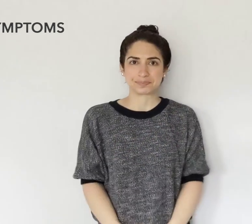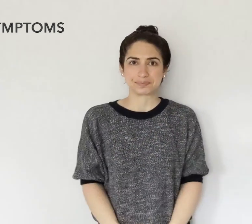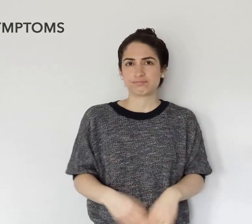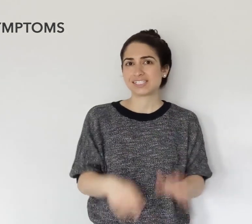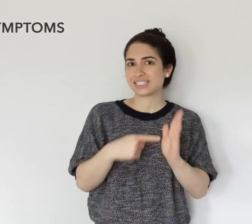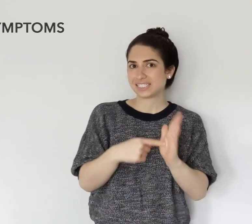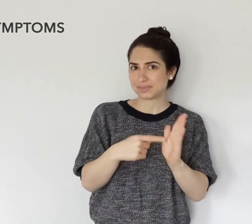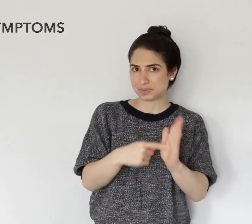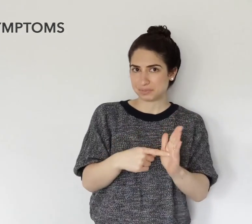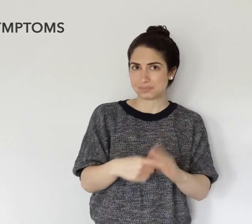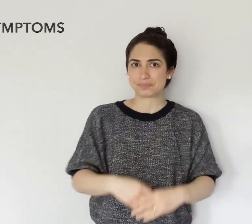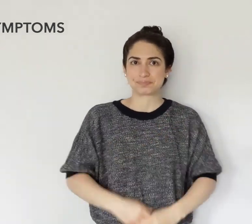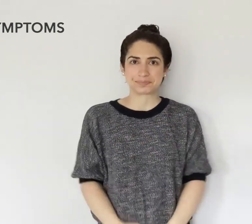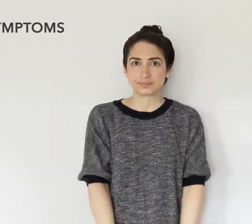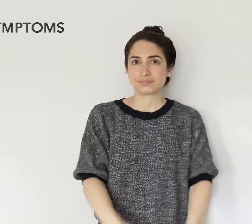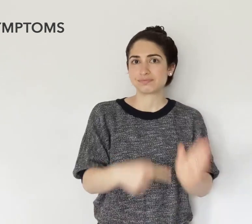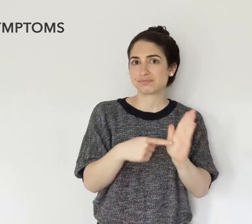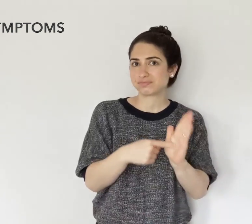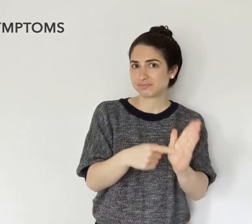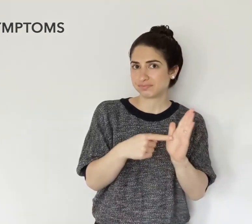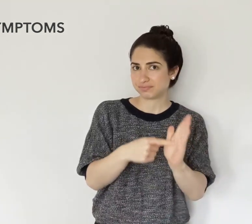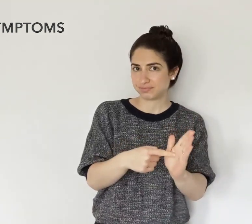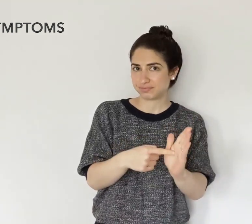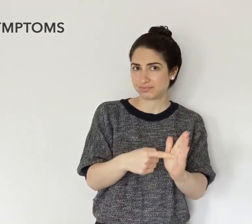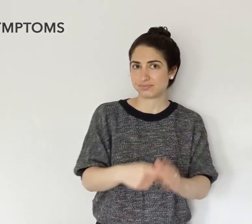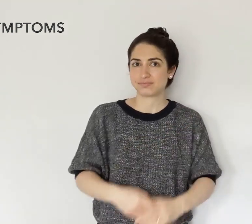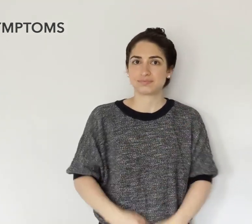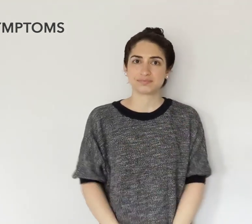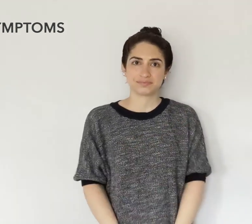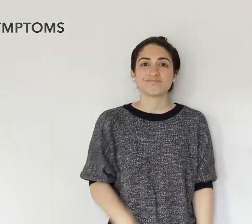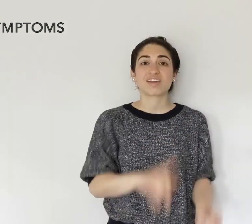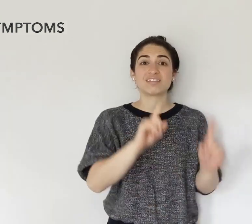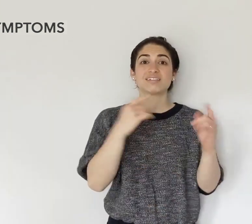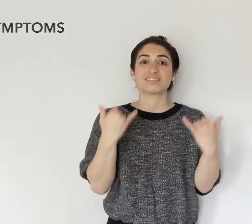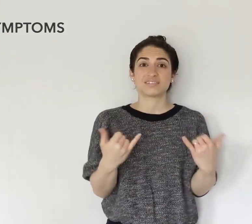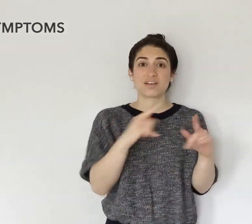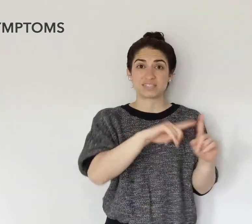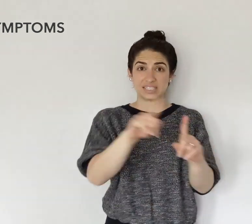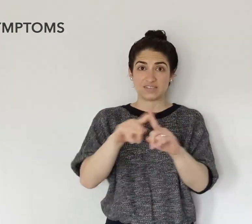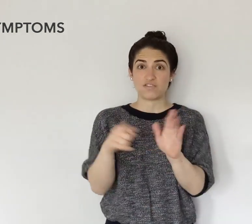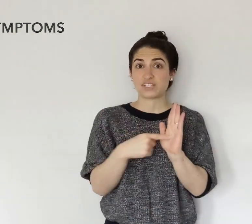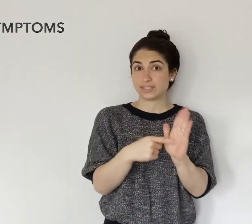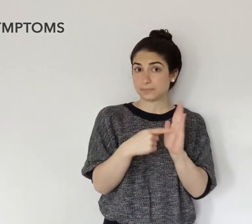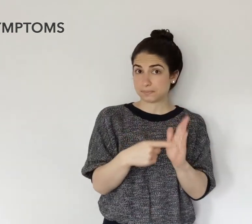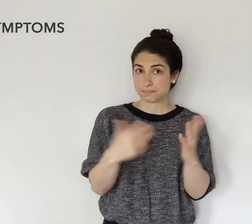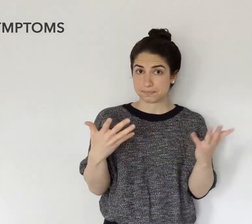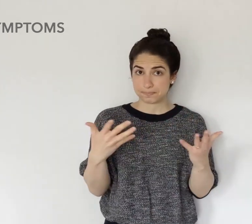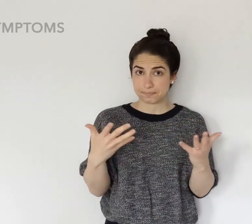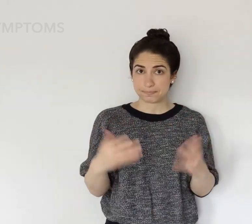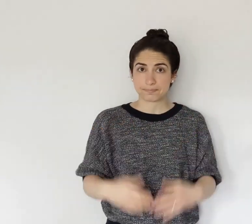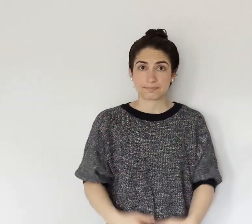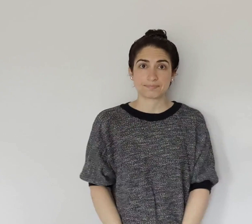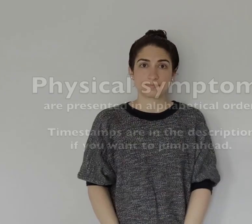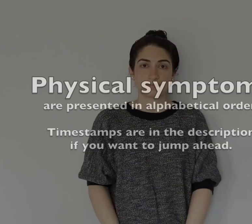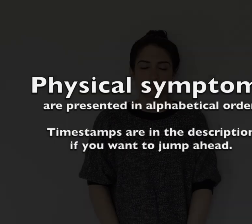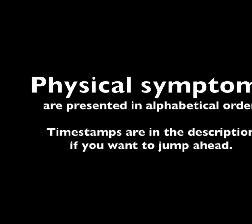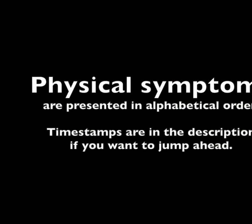SYMPTOMS Now, different symptoms include what?...